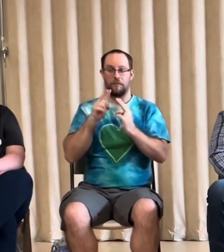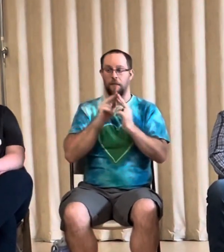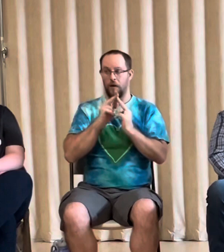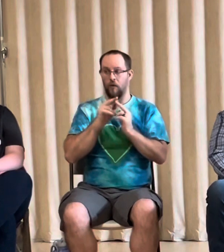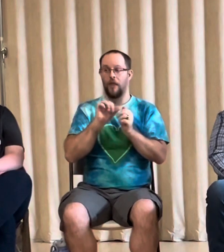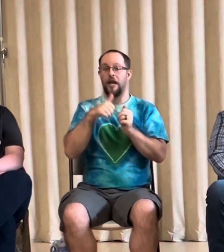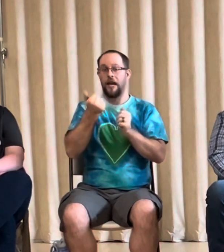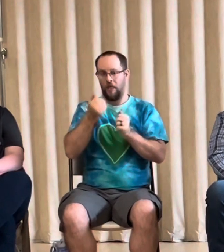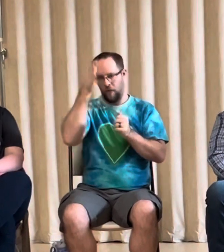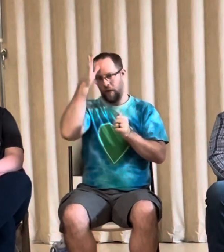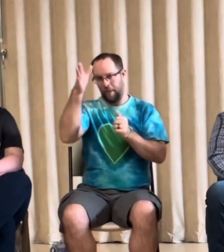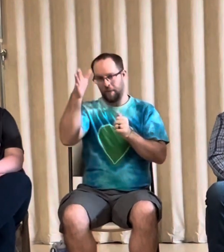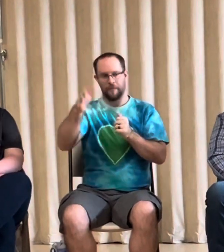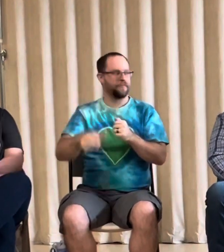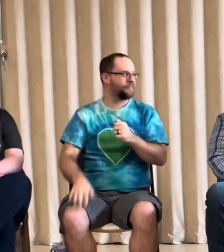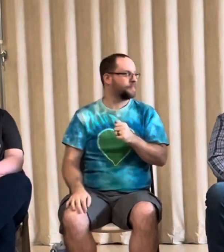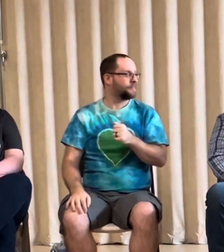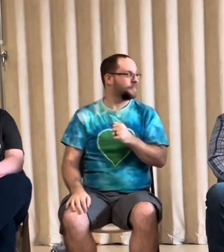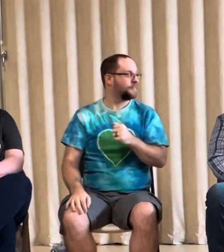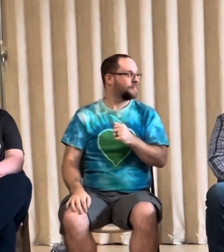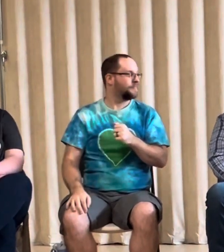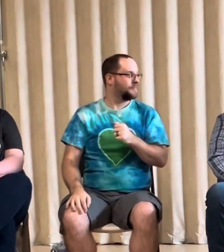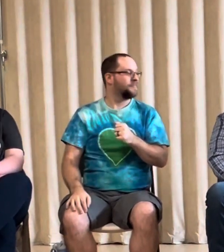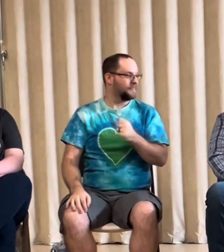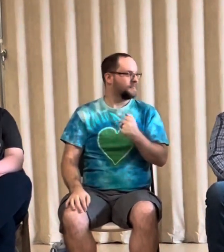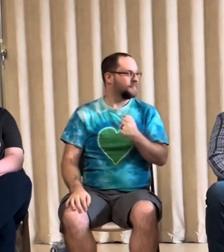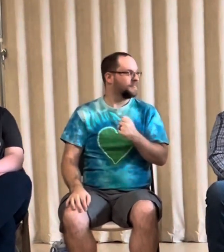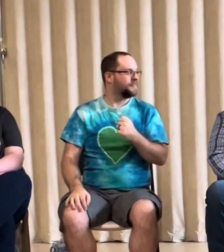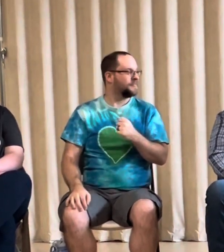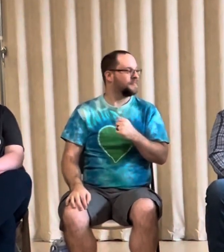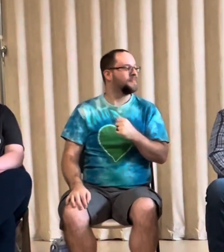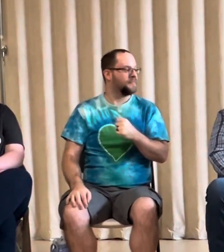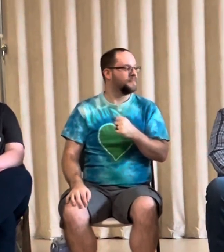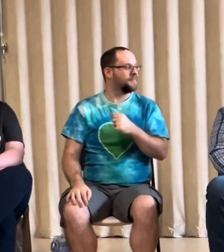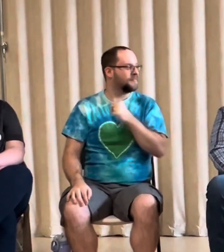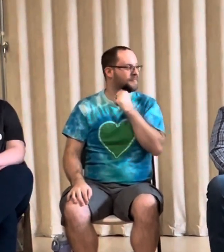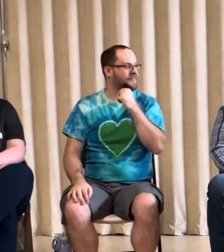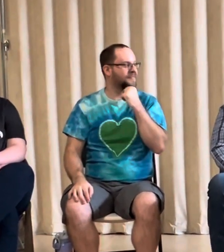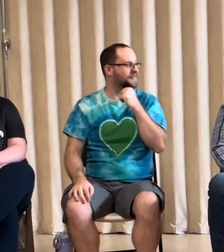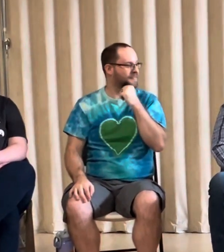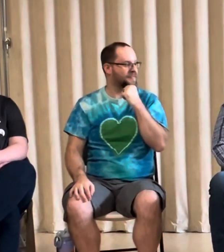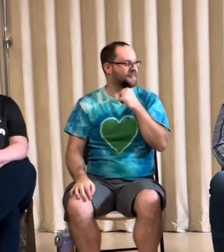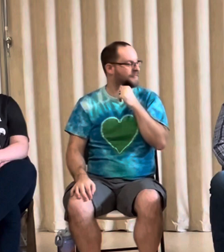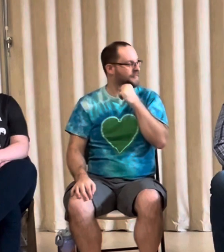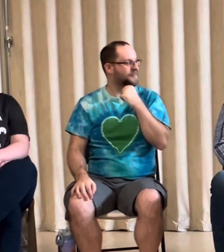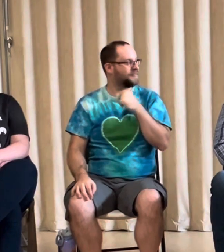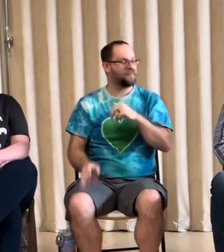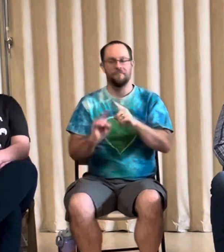with another Gramps. Another gramps. Not this Gramps. A different Gramps. But he's still able